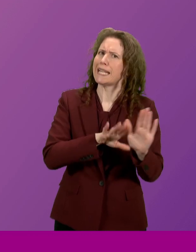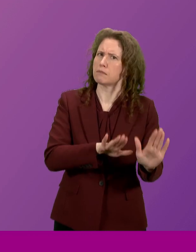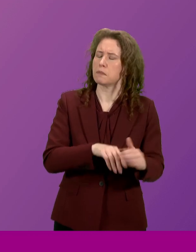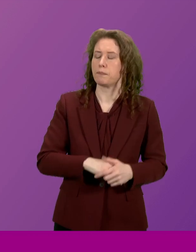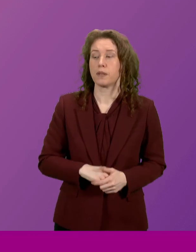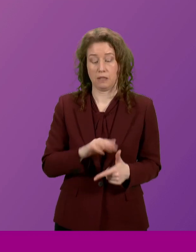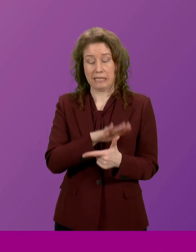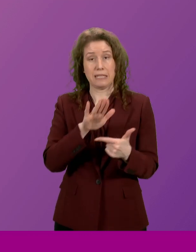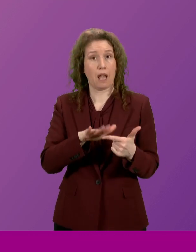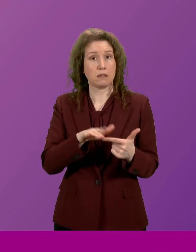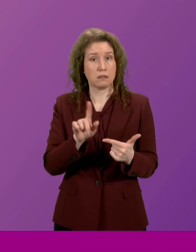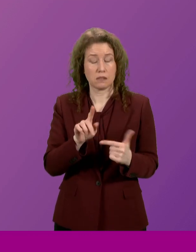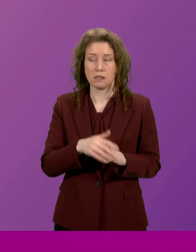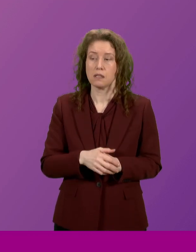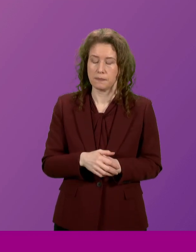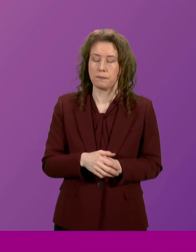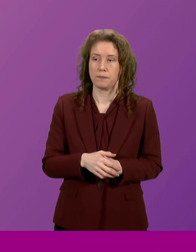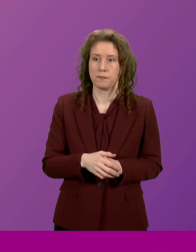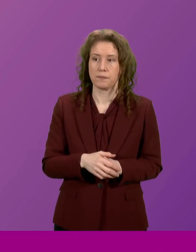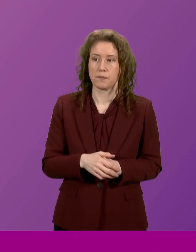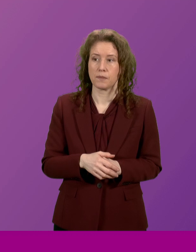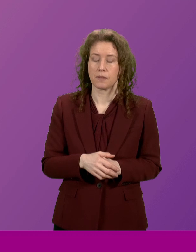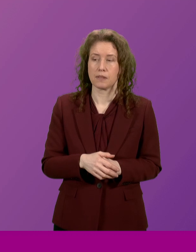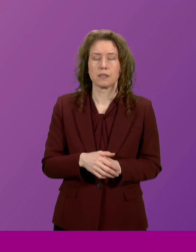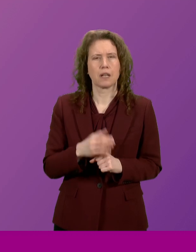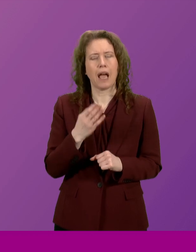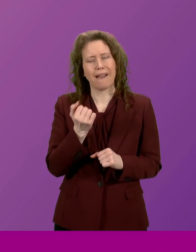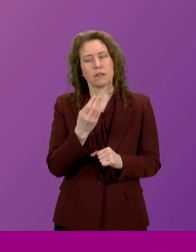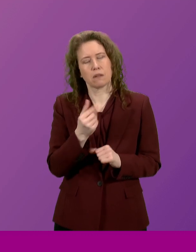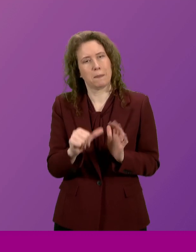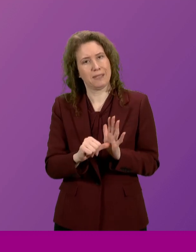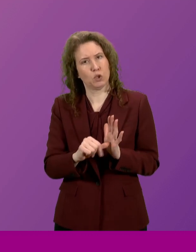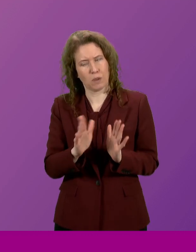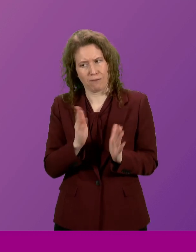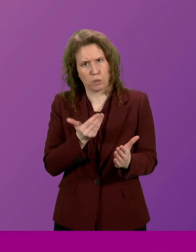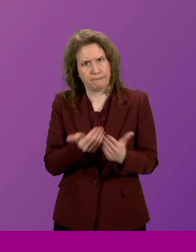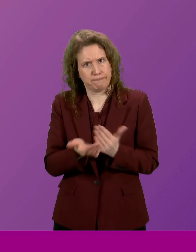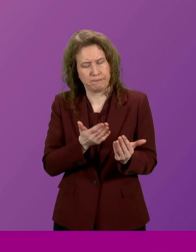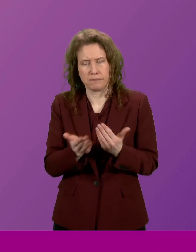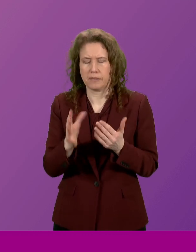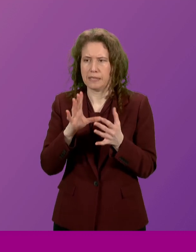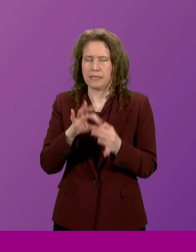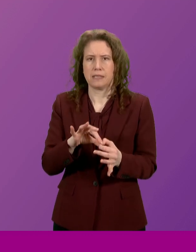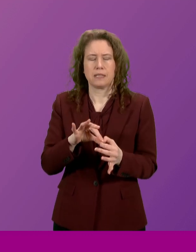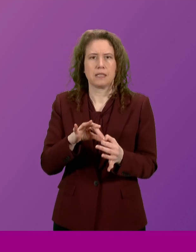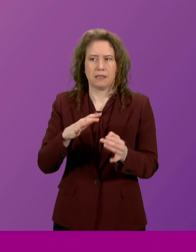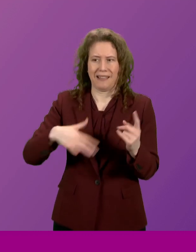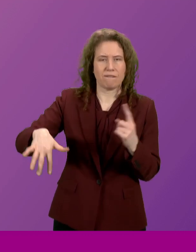The second point is that issues that have to be addressed about the environment in